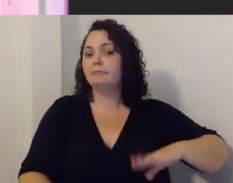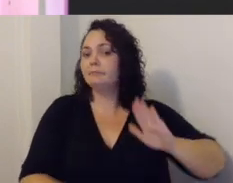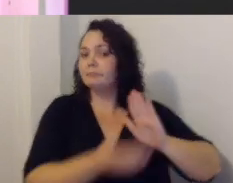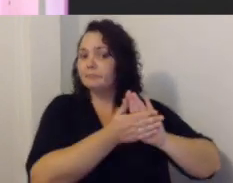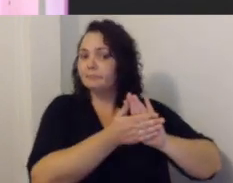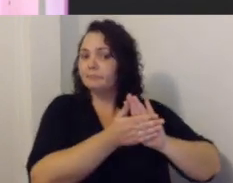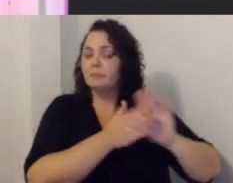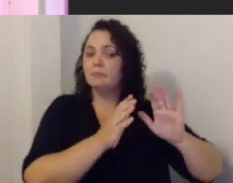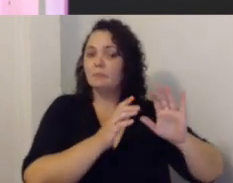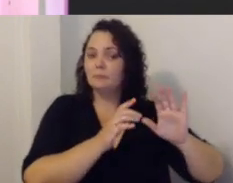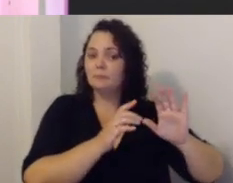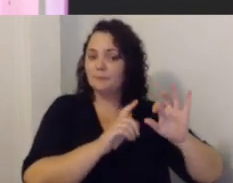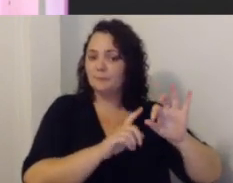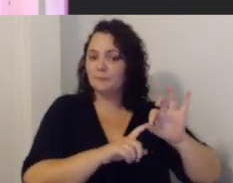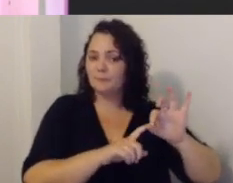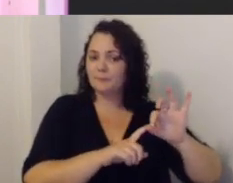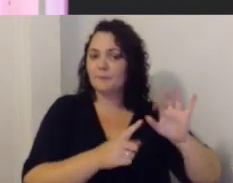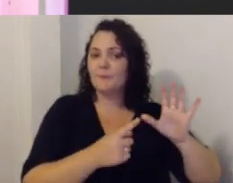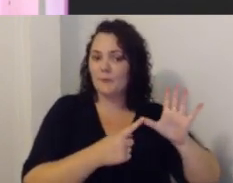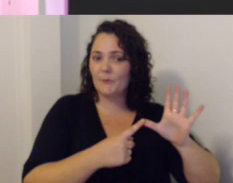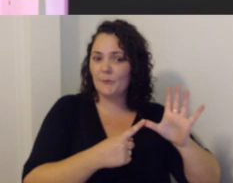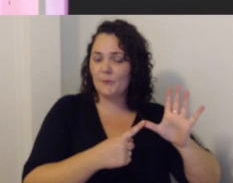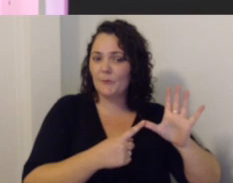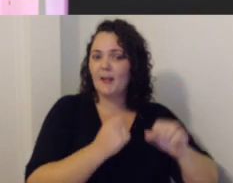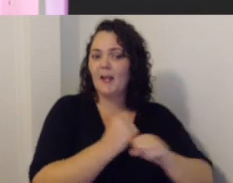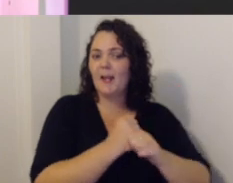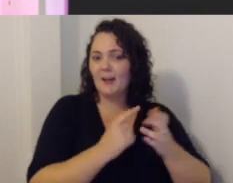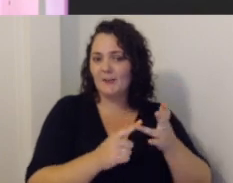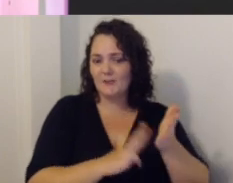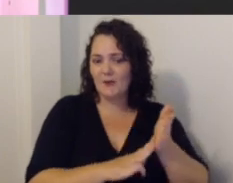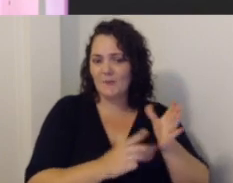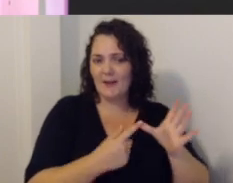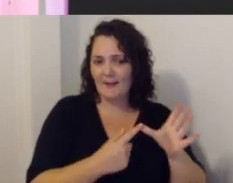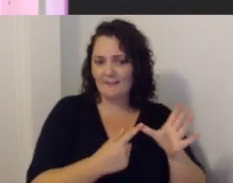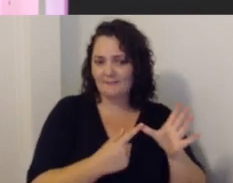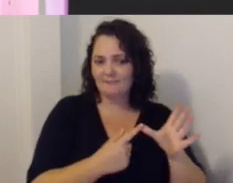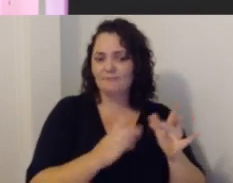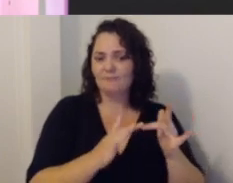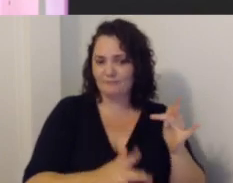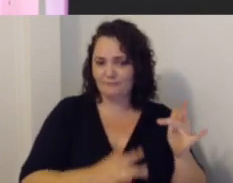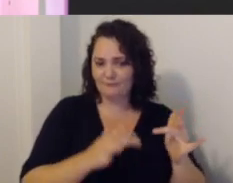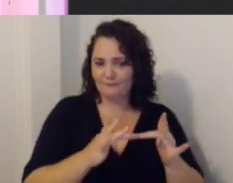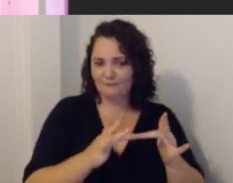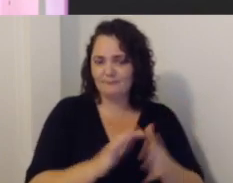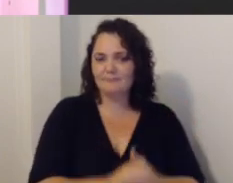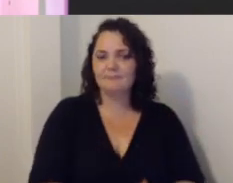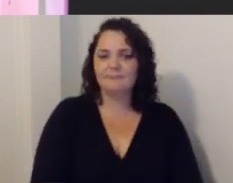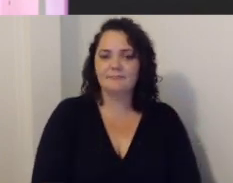and when that happens, I'm going to come back and draw this too because I'm looking at that image on screen right now and I love it, I love the bottom heaviness of the